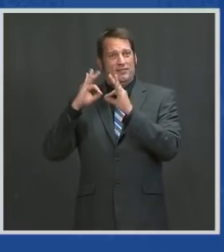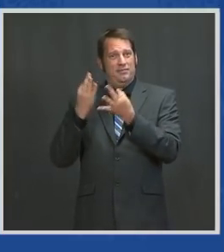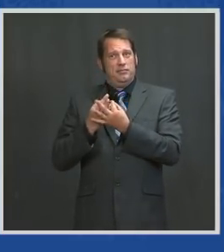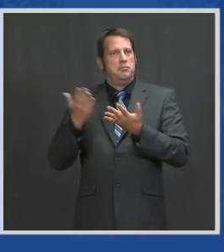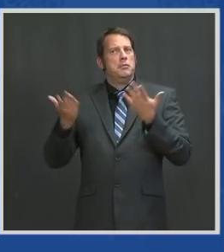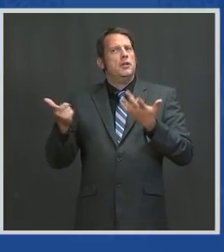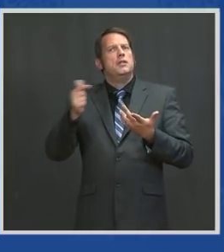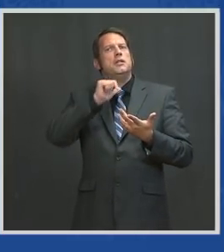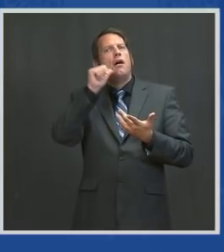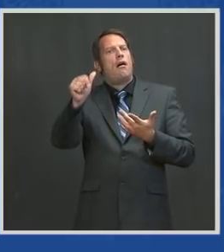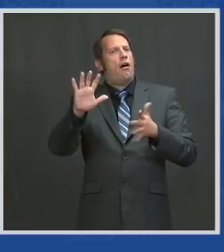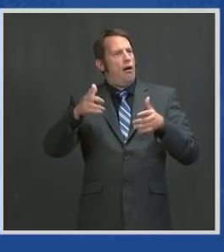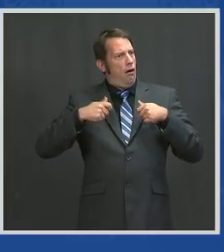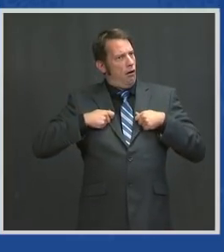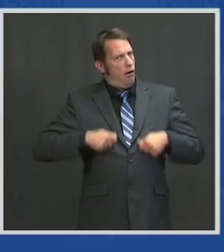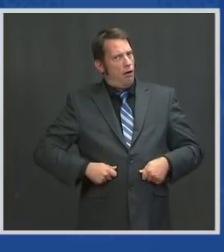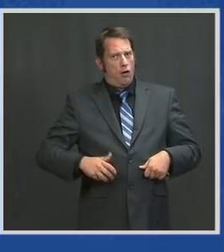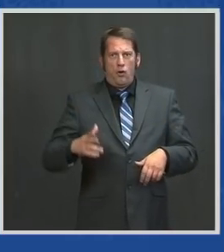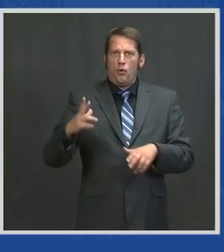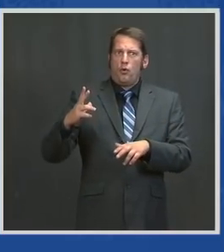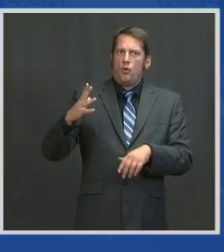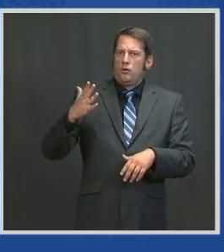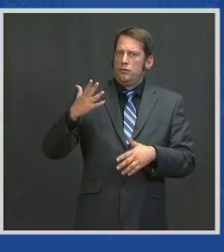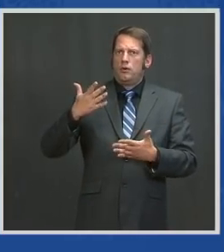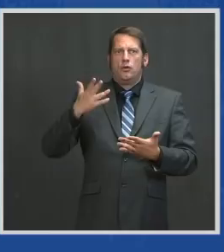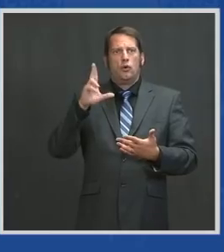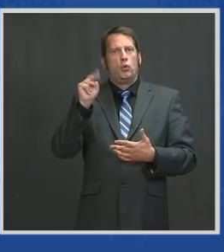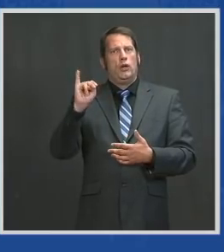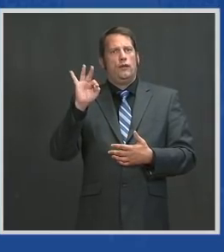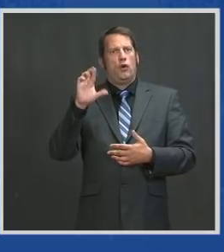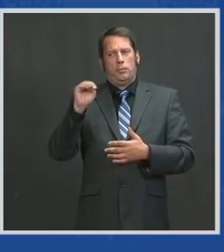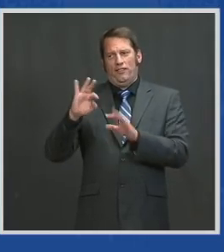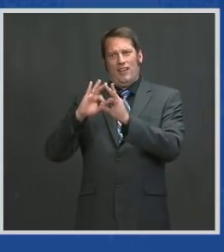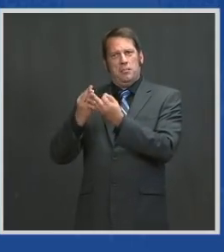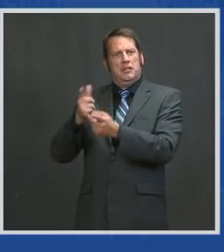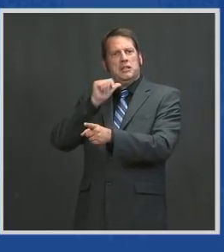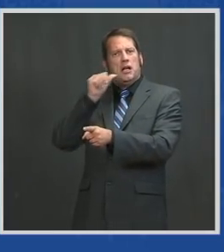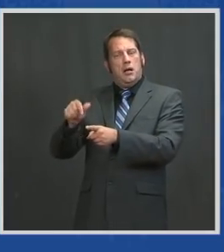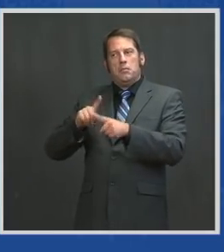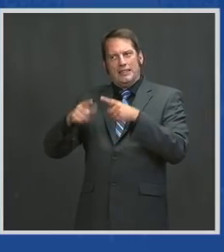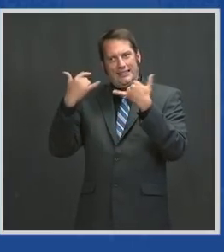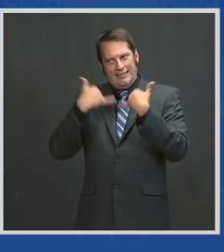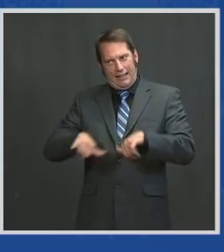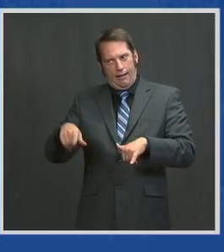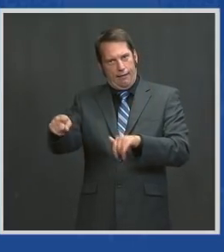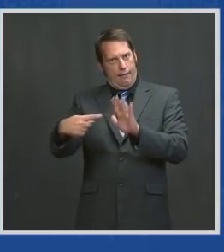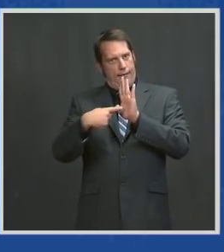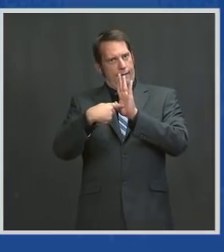but you are as crucial to our military as radar is to a fighter jet.